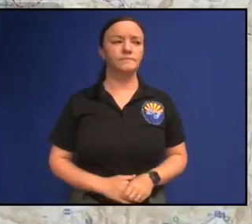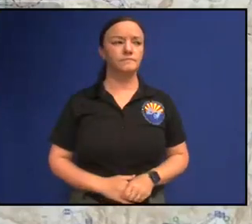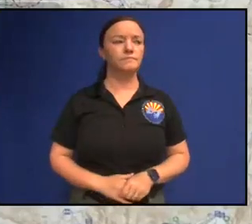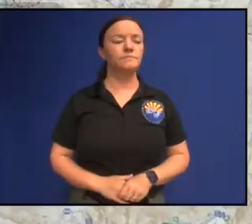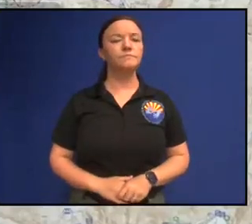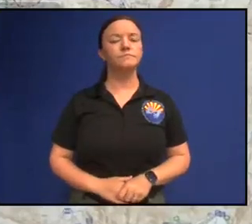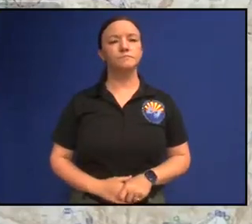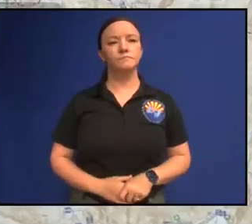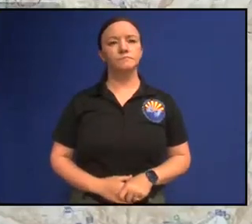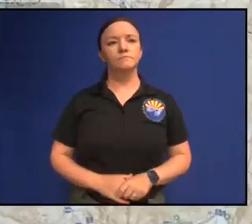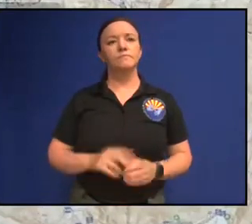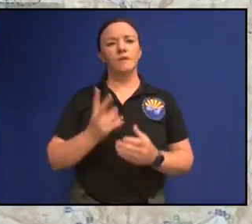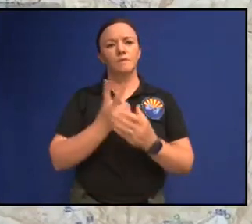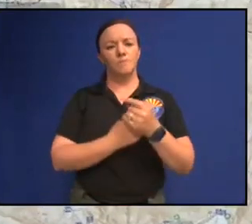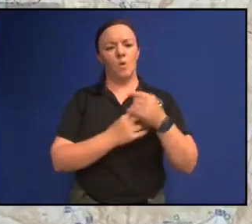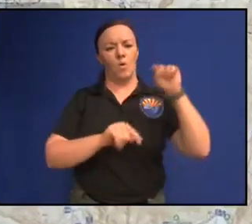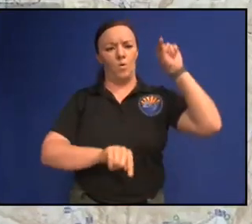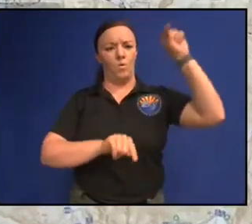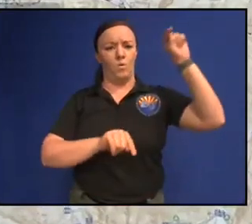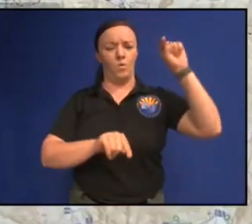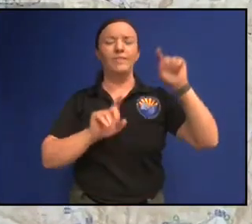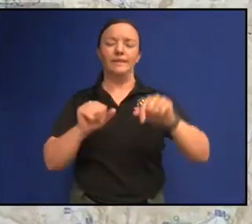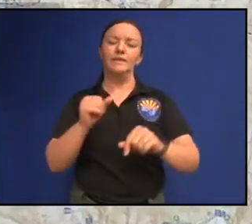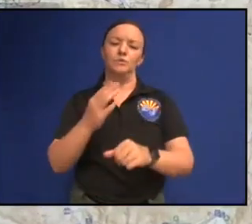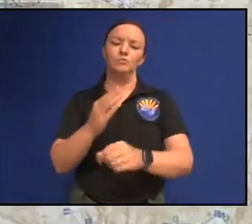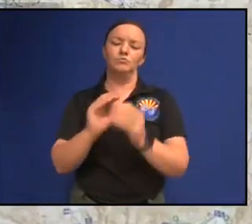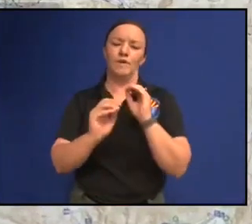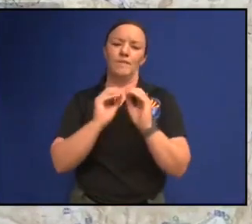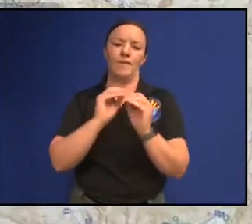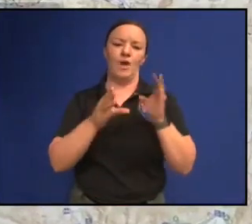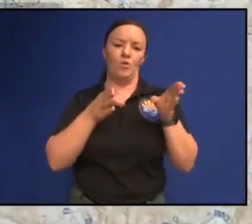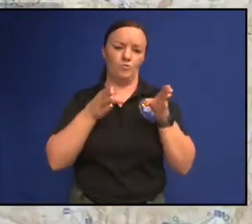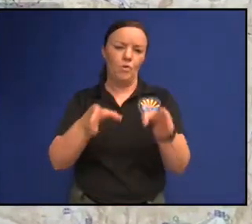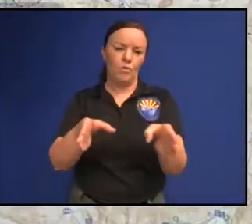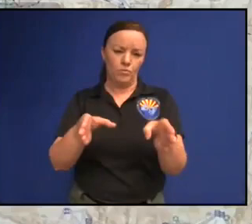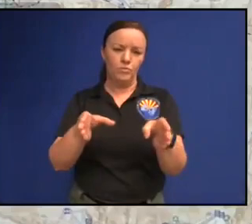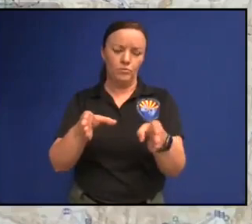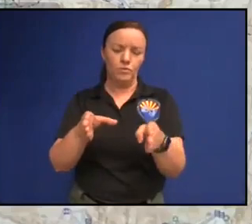REPAIR AND ROAD MAINTENANCE. THEY REPLACED THE CULVERT YESTERDAY WITH THE IDEA THAT